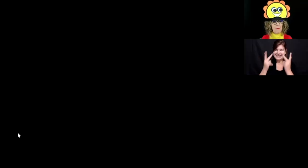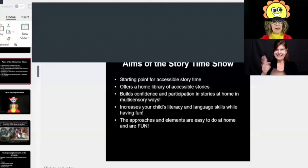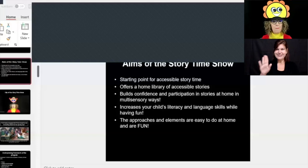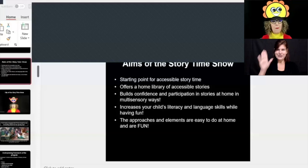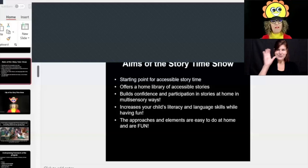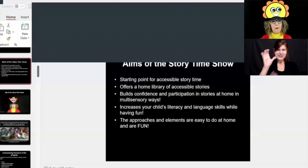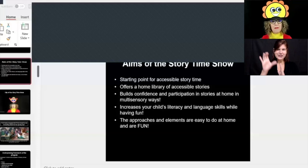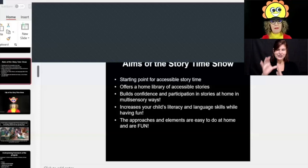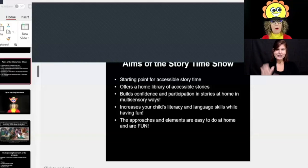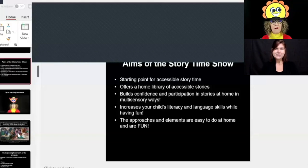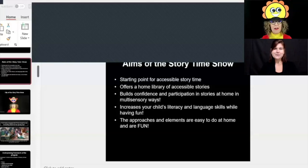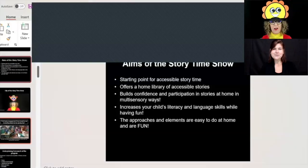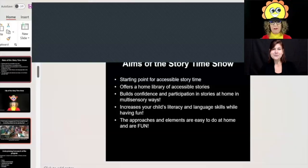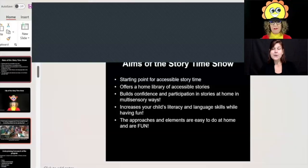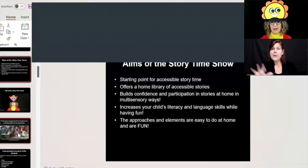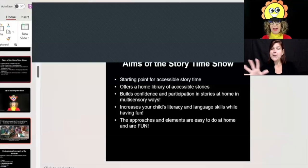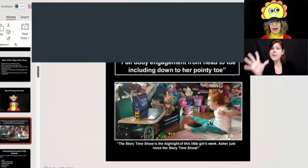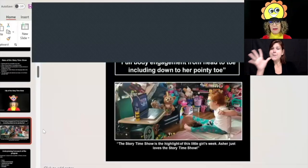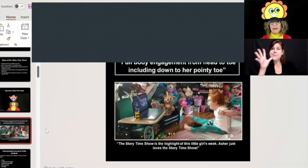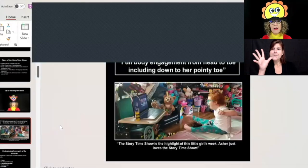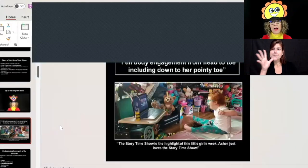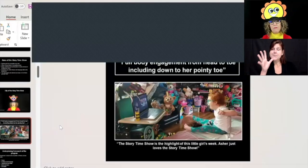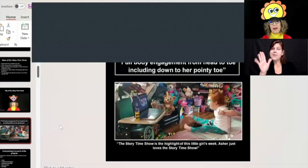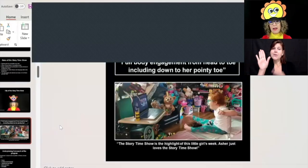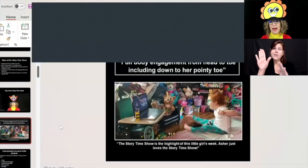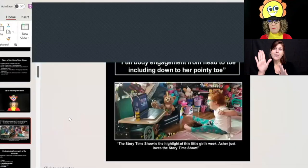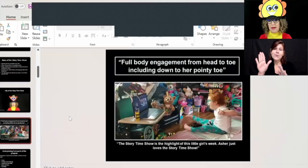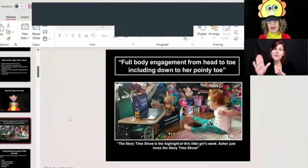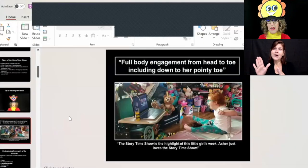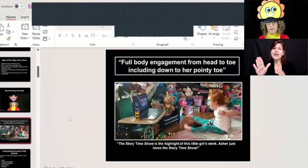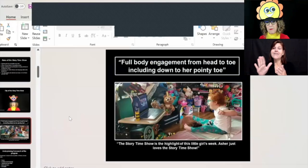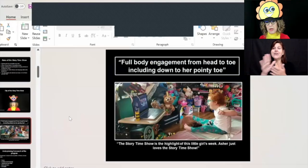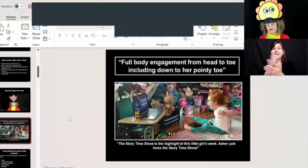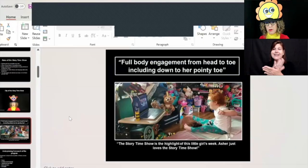And her mum has been so very generous and kind and really helped me, you know,